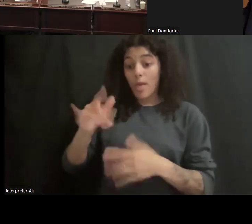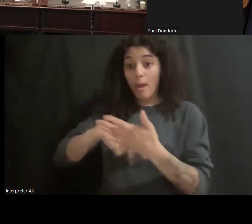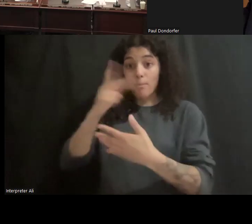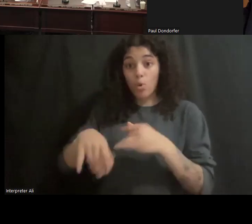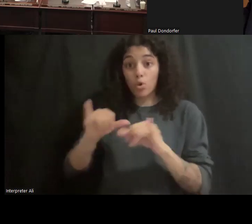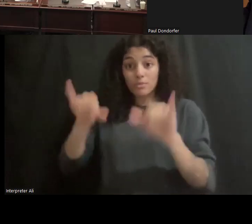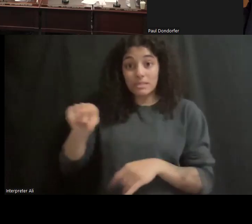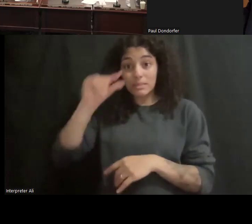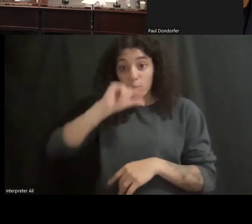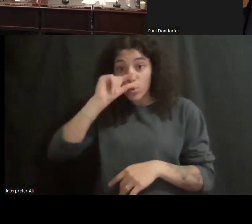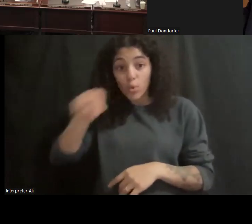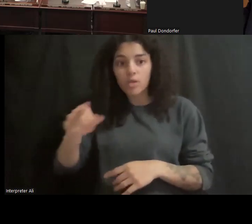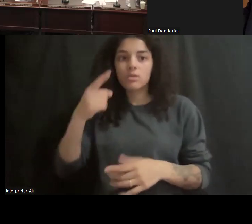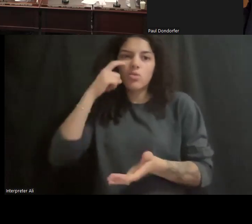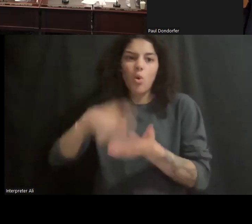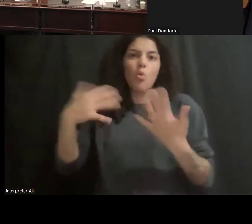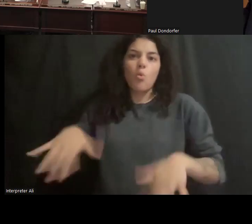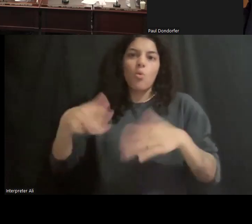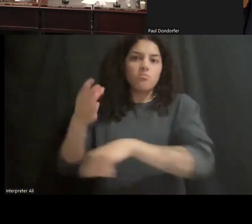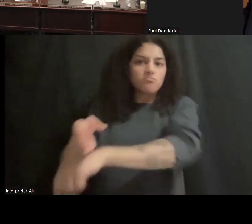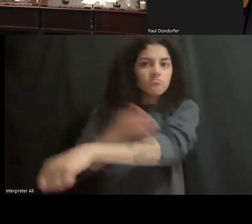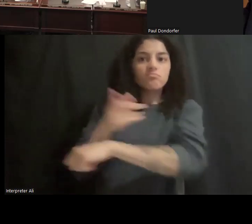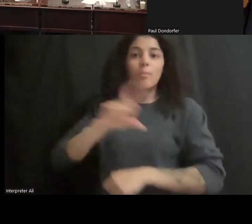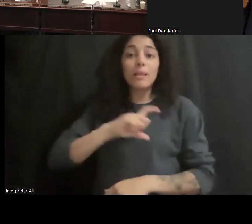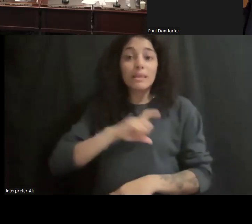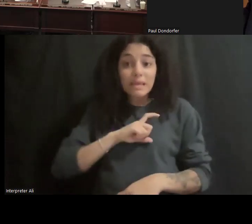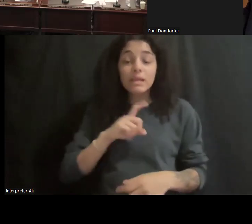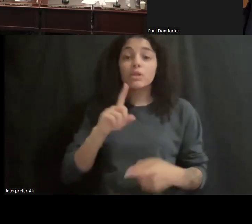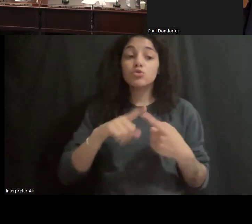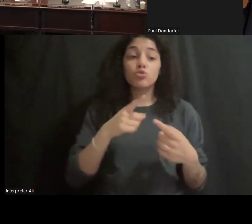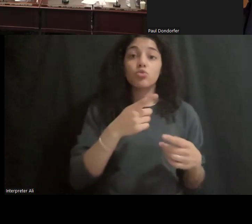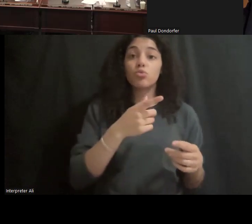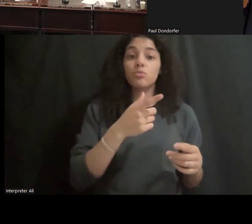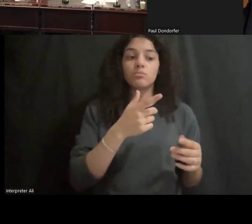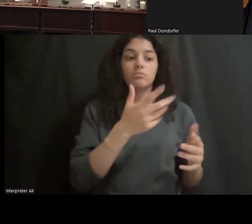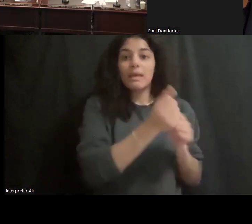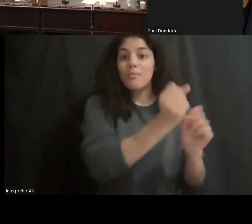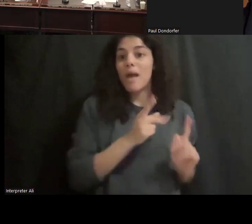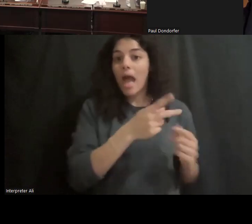officers recover recover multiple stolen vehicles as well as track various criminal activity in our